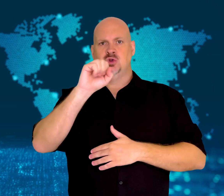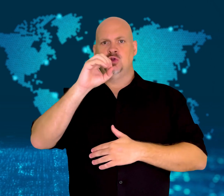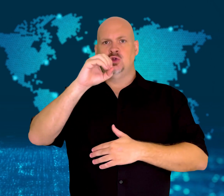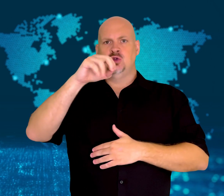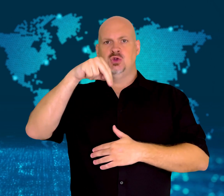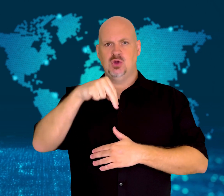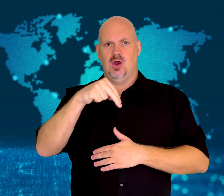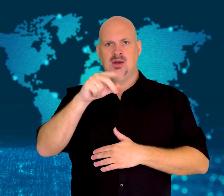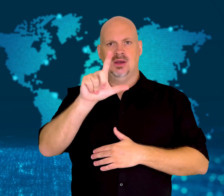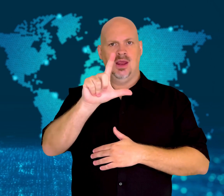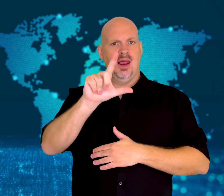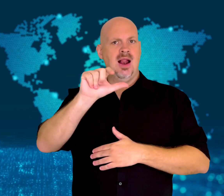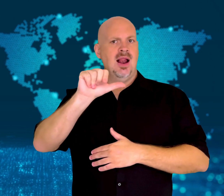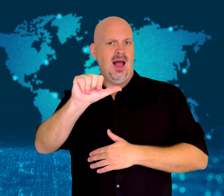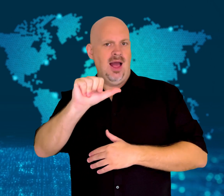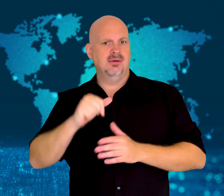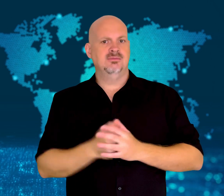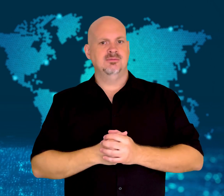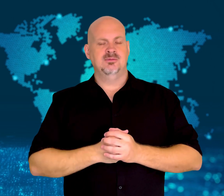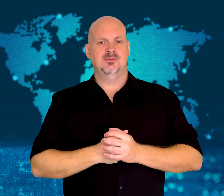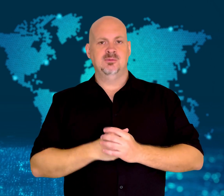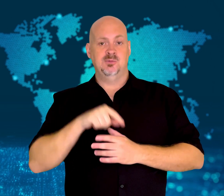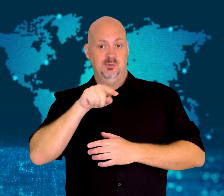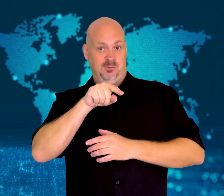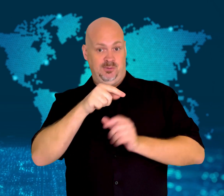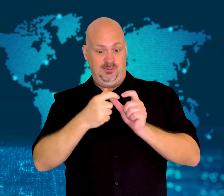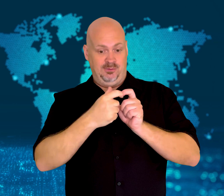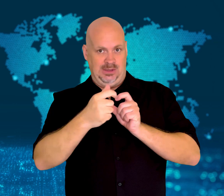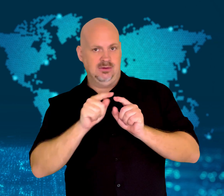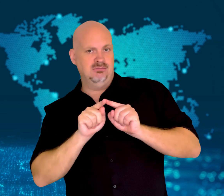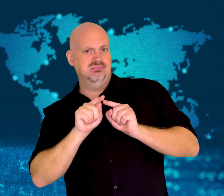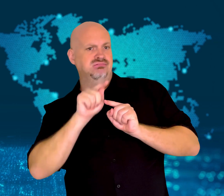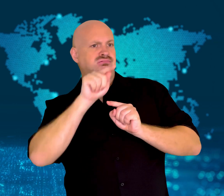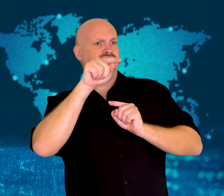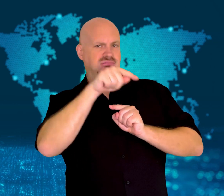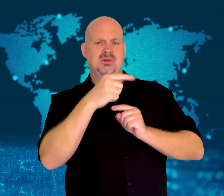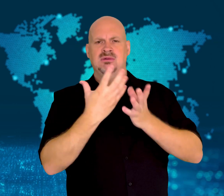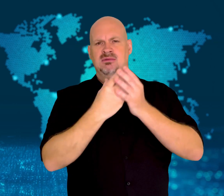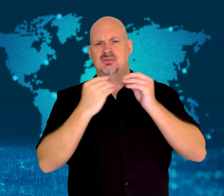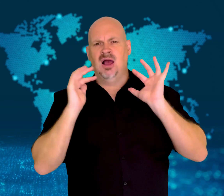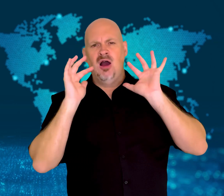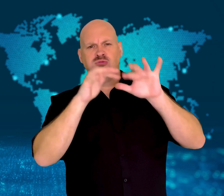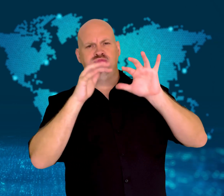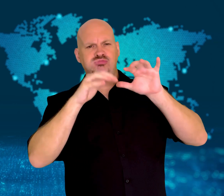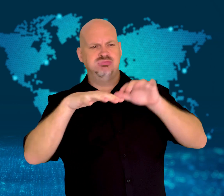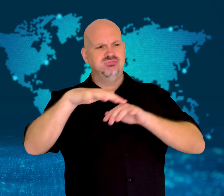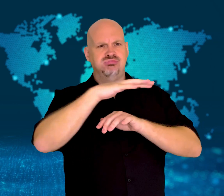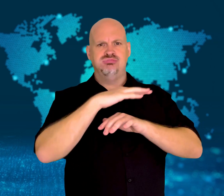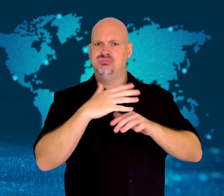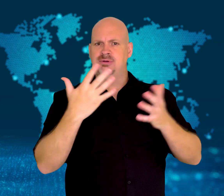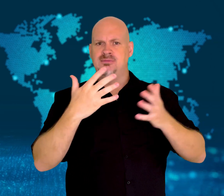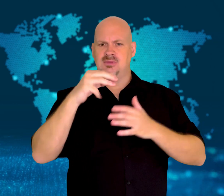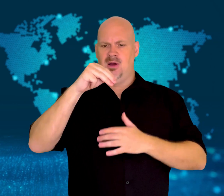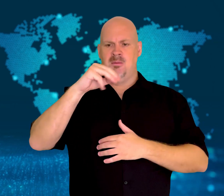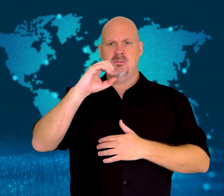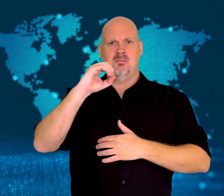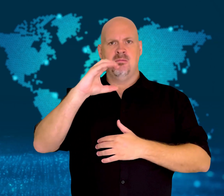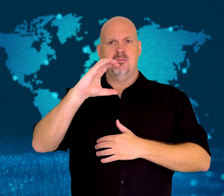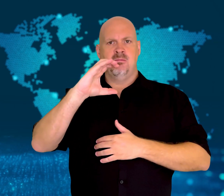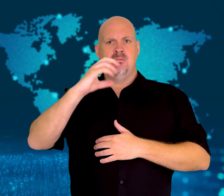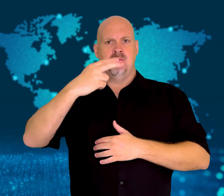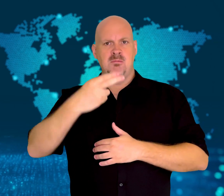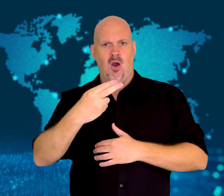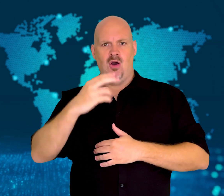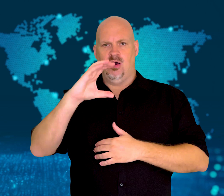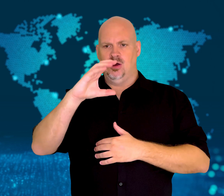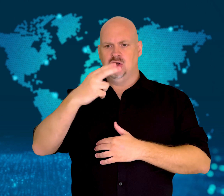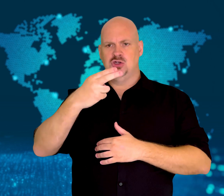It connects visitors to the popular Moc Chau Island Mountain Park